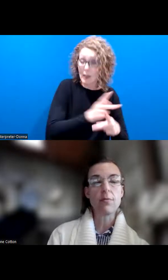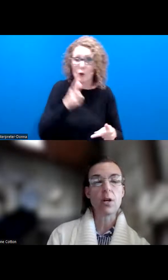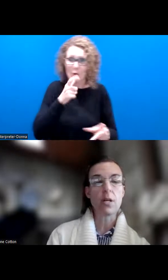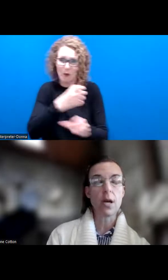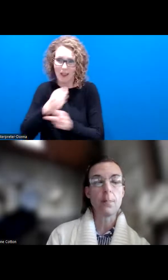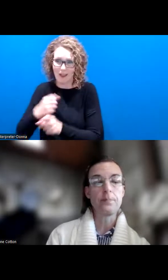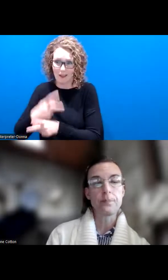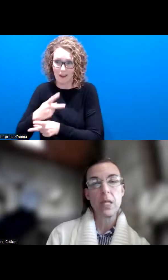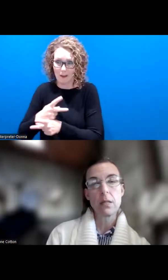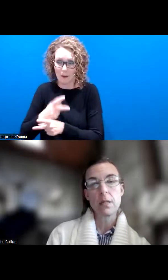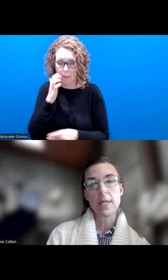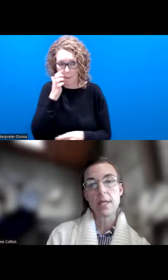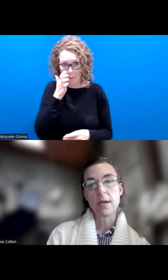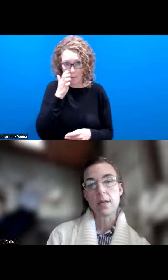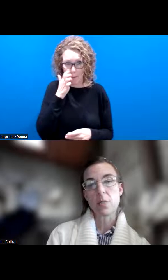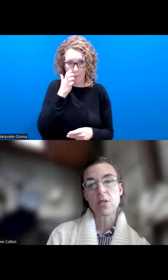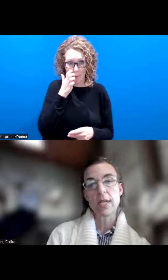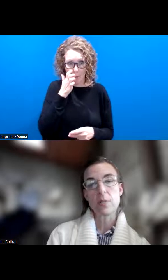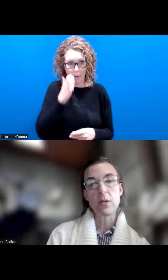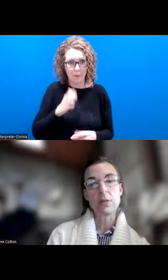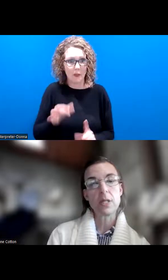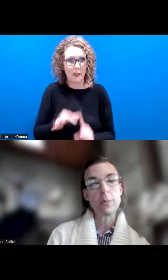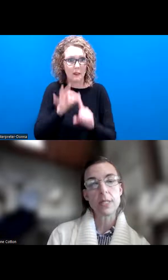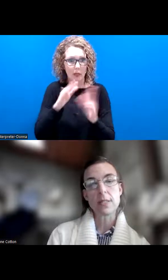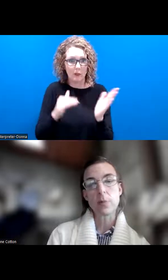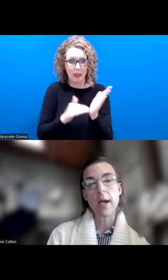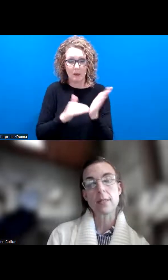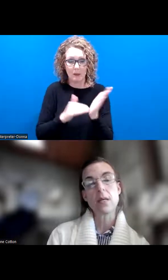s at the moment. Luckily